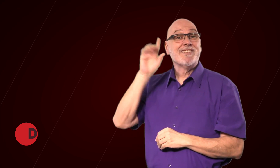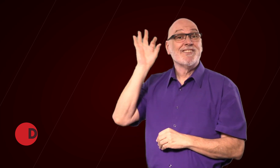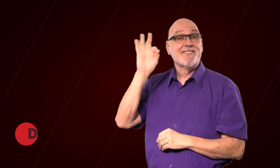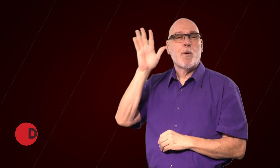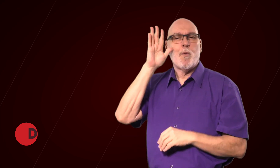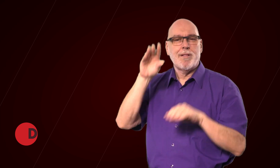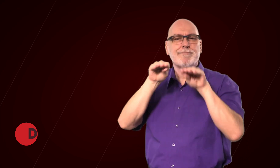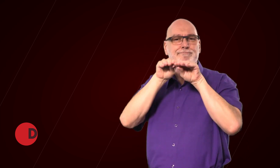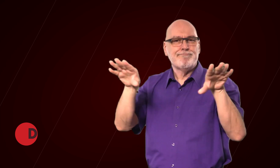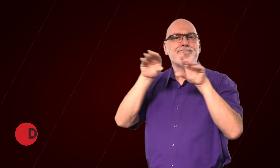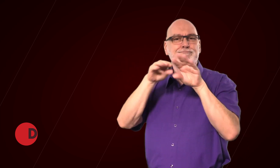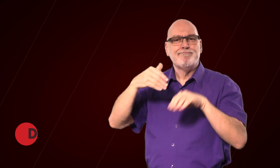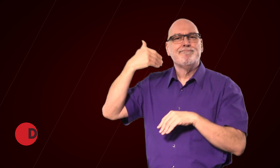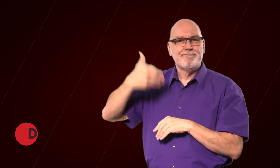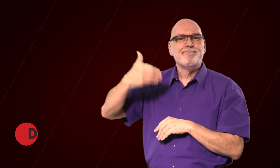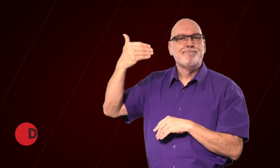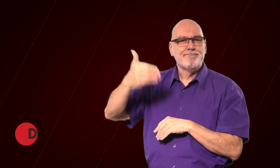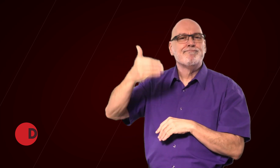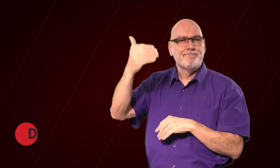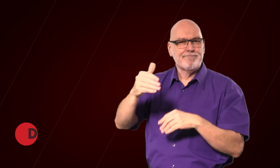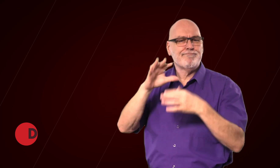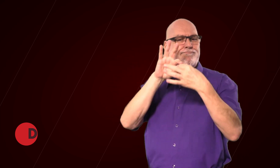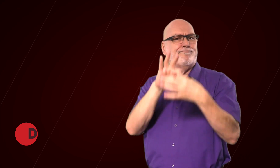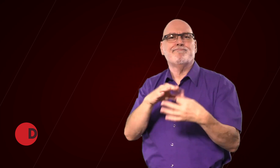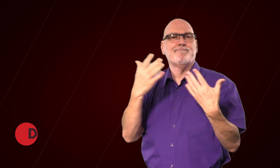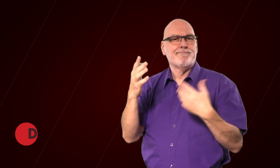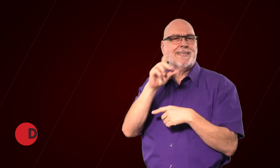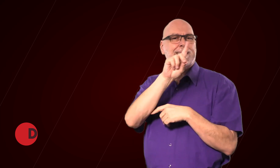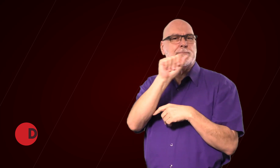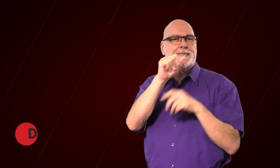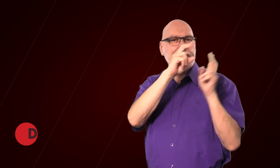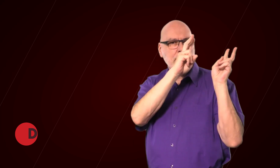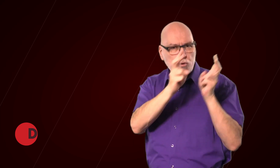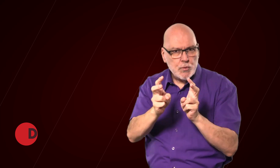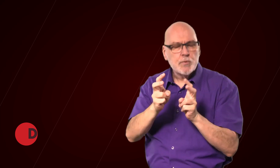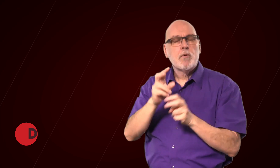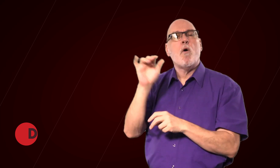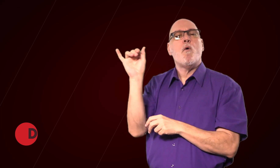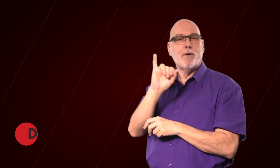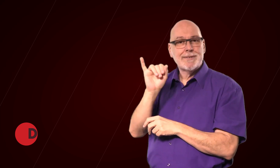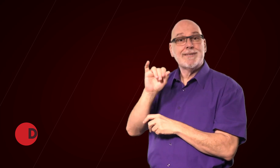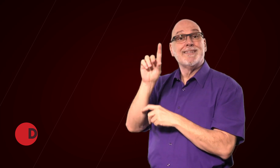DeafDots will be doing a series of spread out reports on disability issues